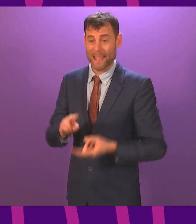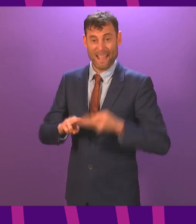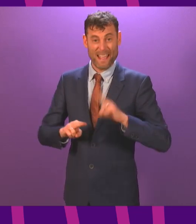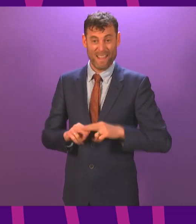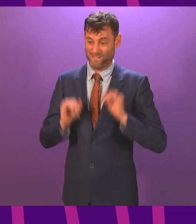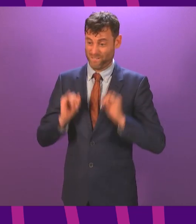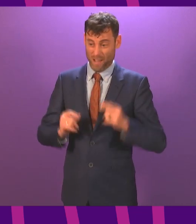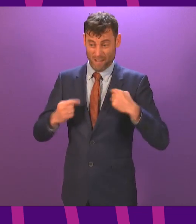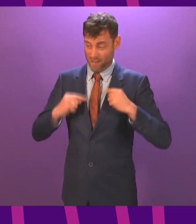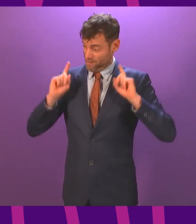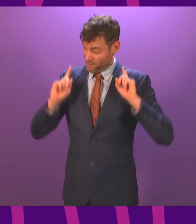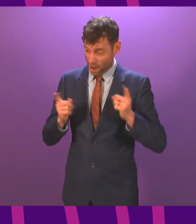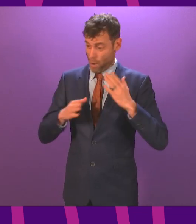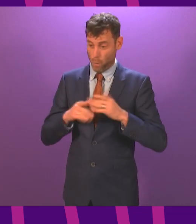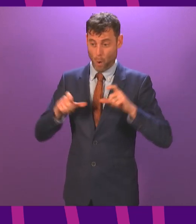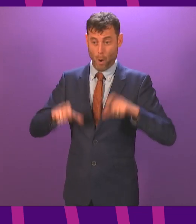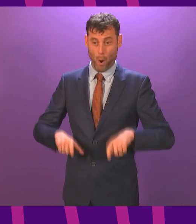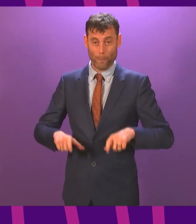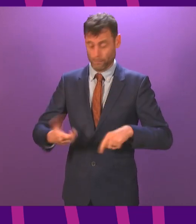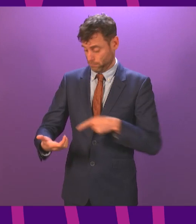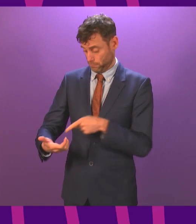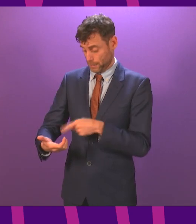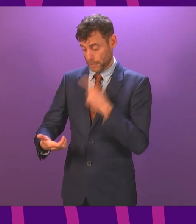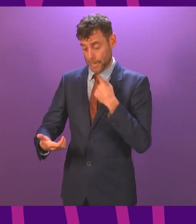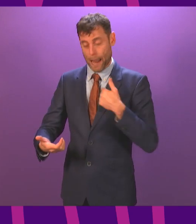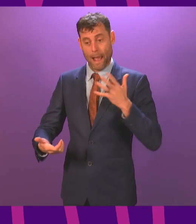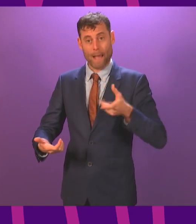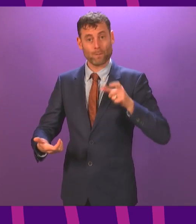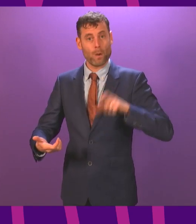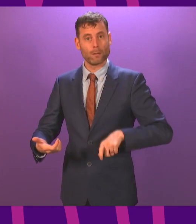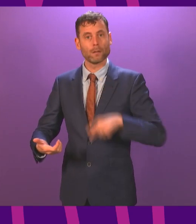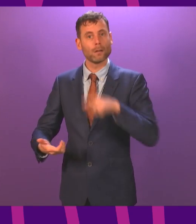if they cannot work from home, it is important that, if they are told to self-isolate, they